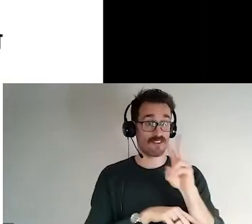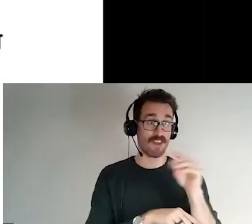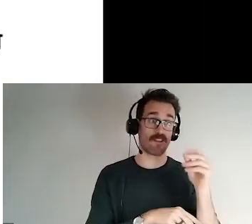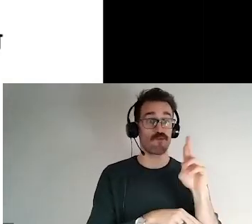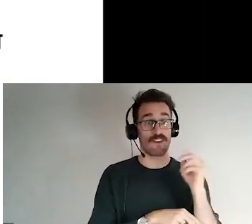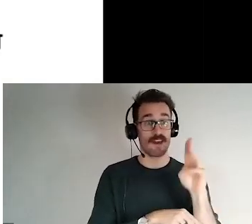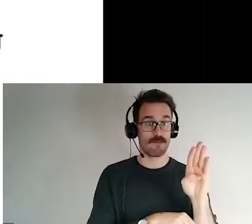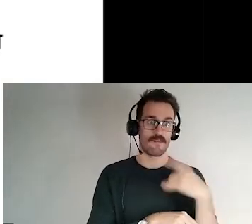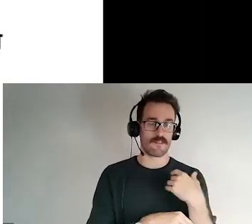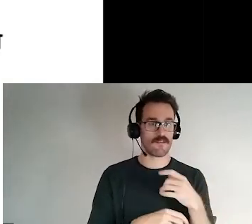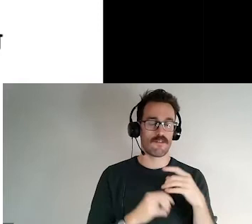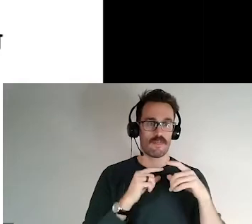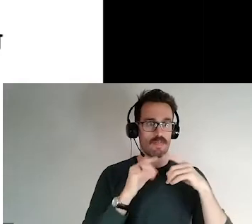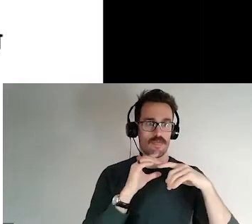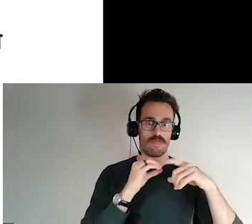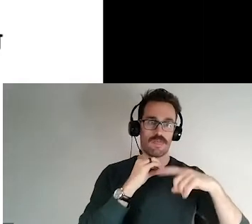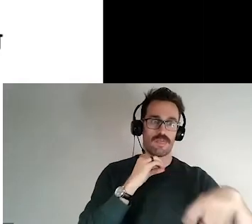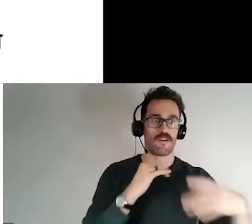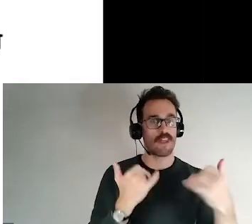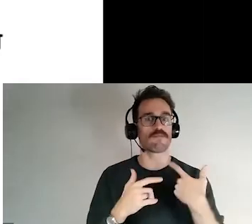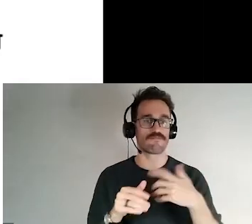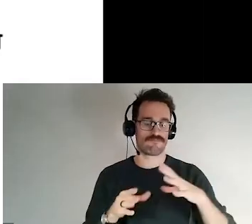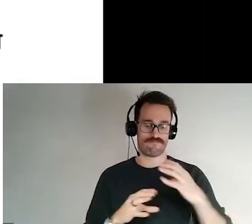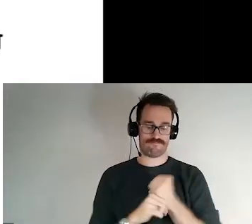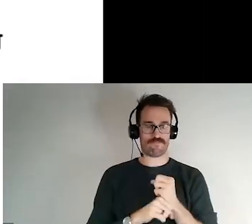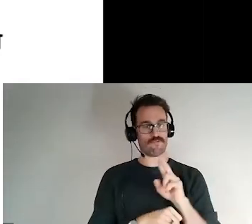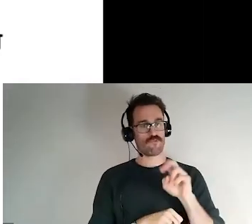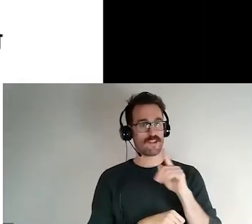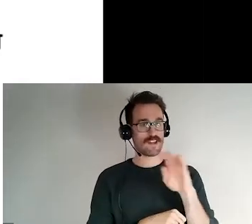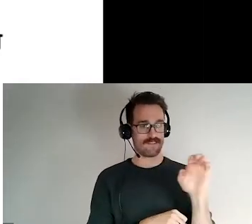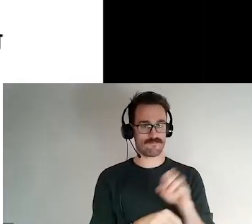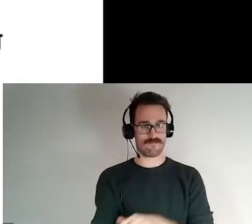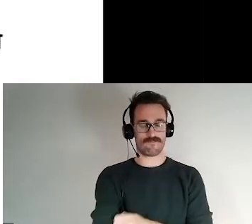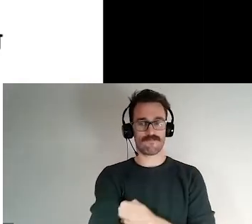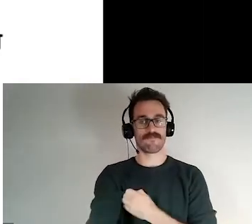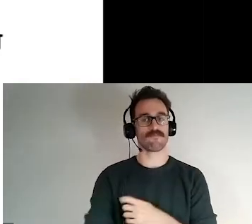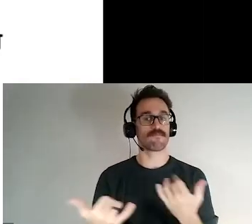of a mouthful so now we're called Realize. We've been bridging traditionally separate